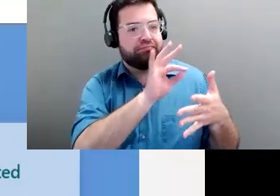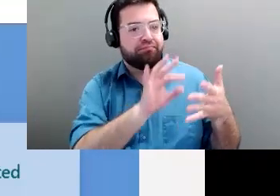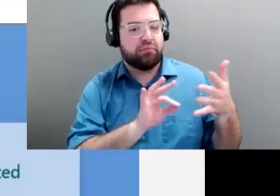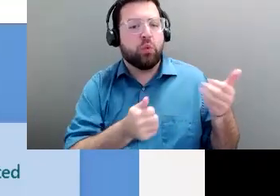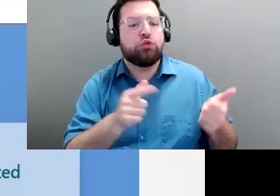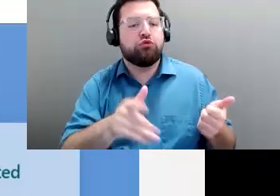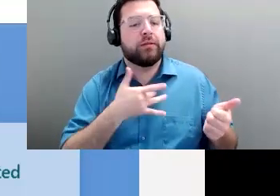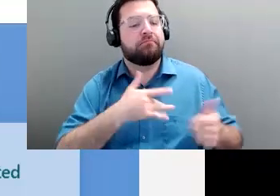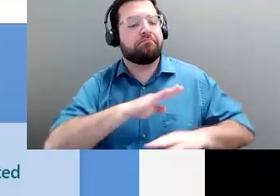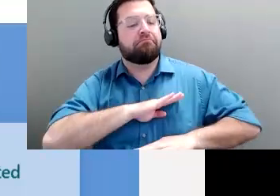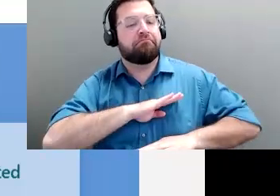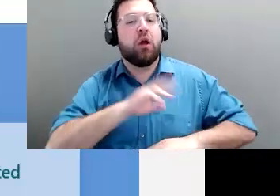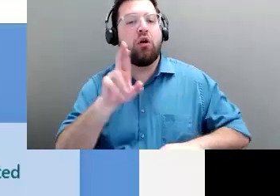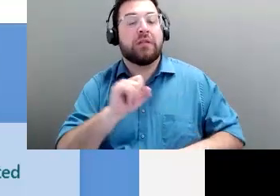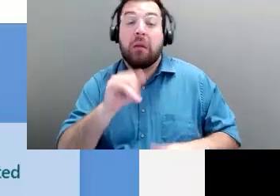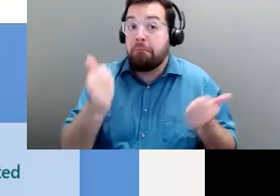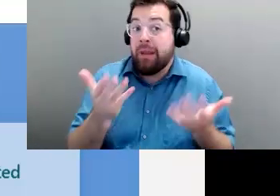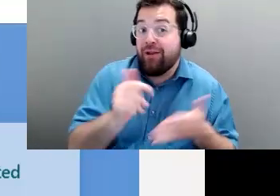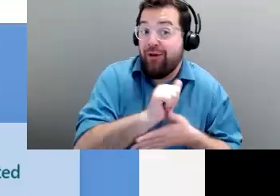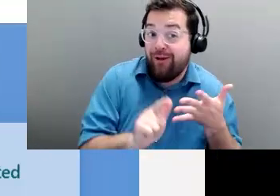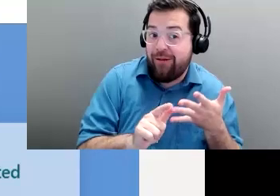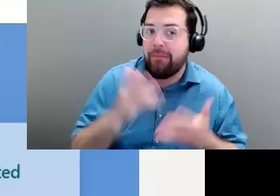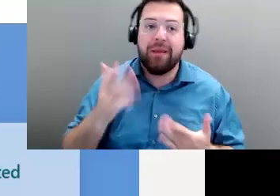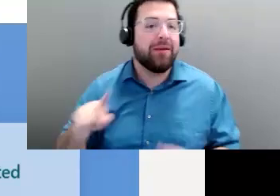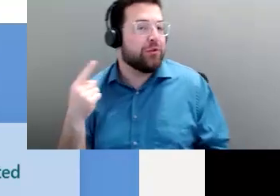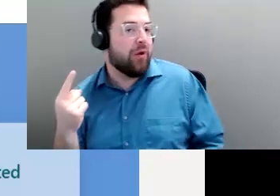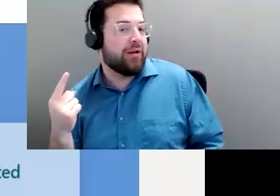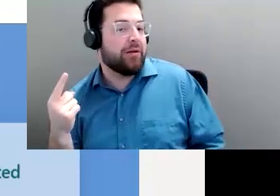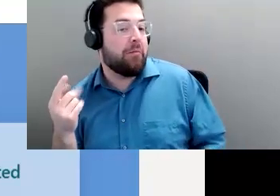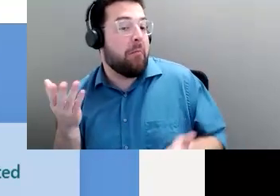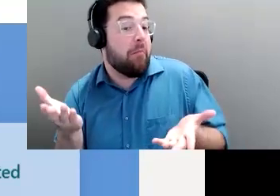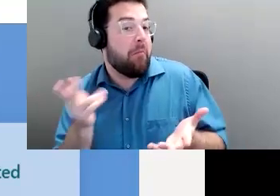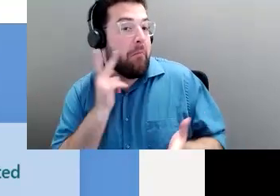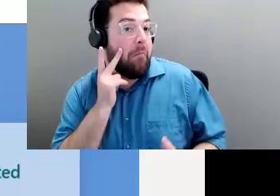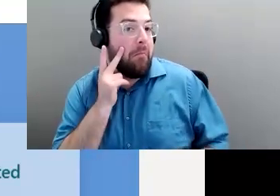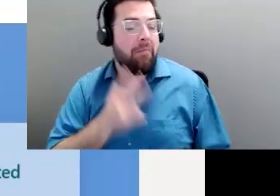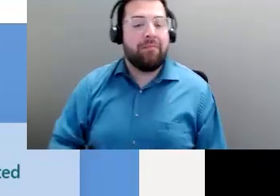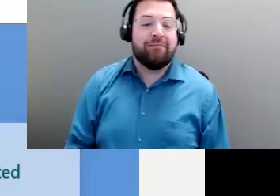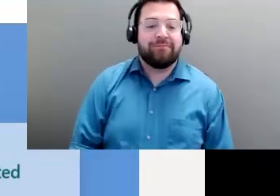Maybe they all are. Maybe only one is. It could be a few minutes